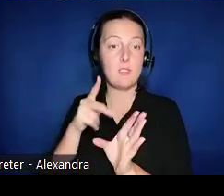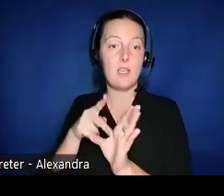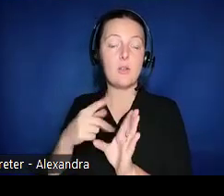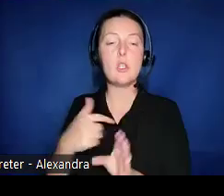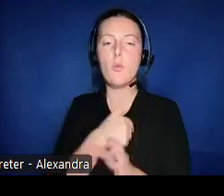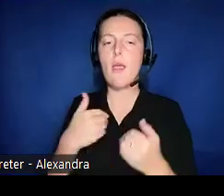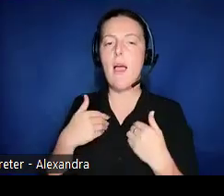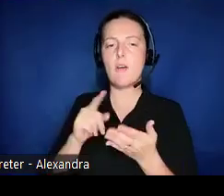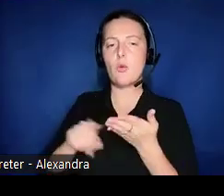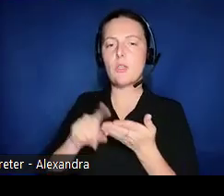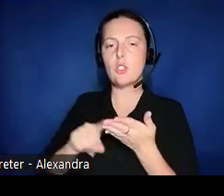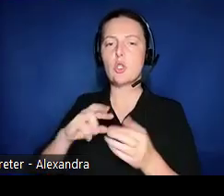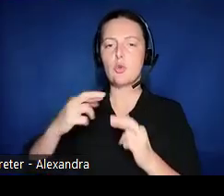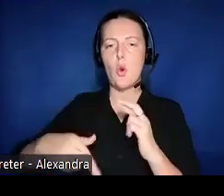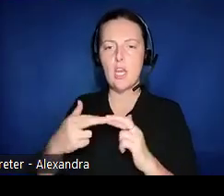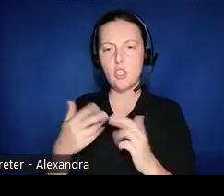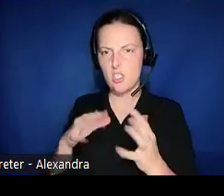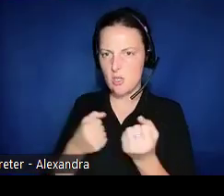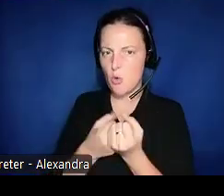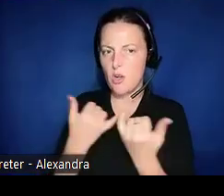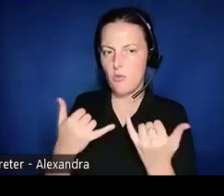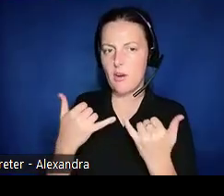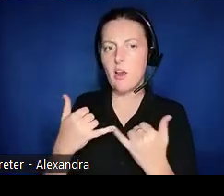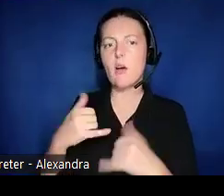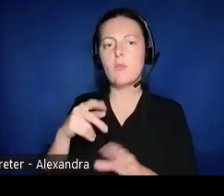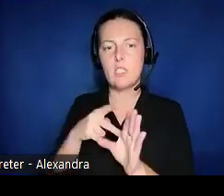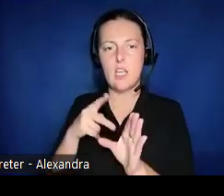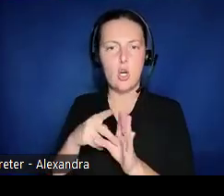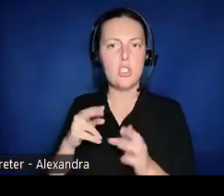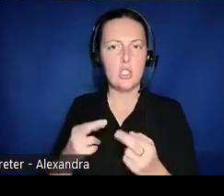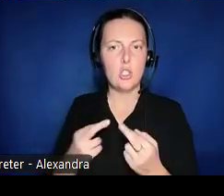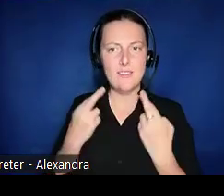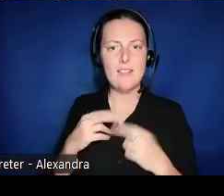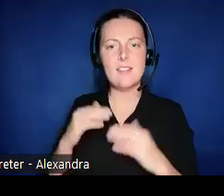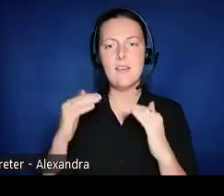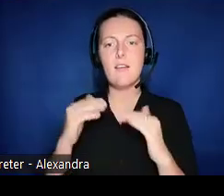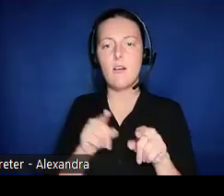residency. In the past, we've also had research rotations in the psychology internship program. Uh